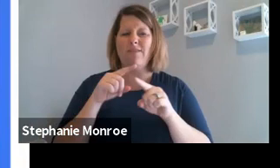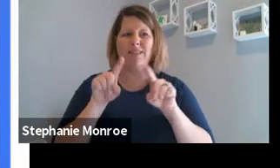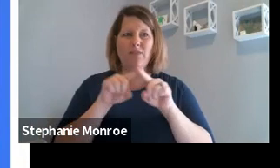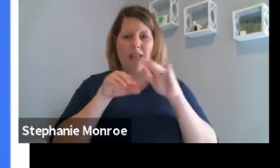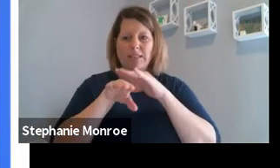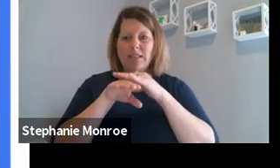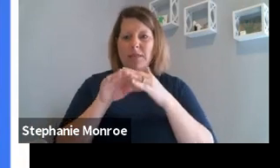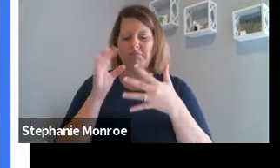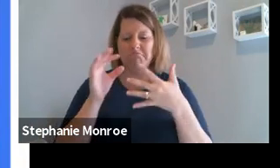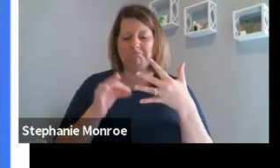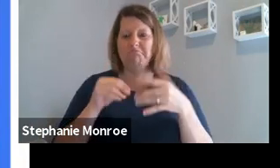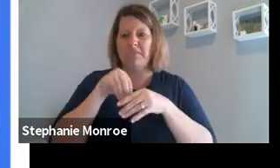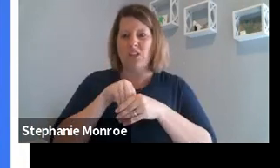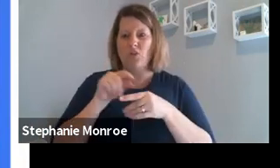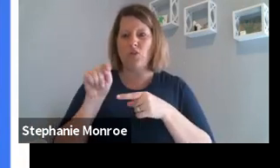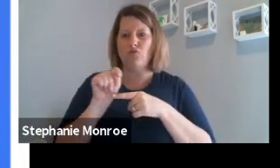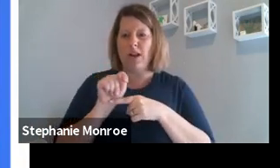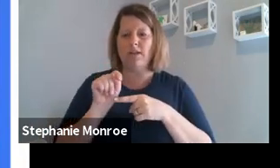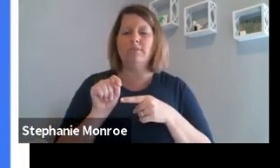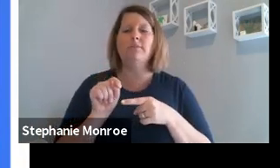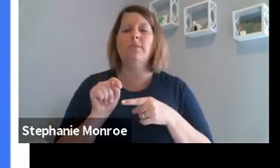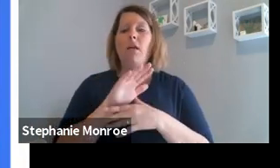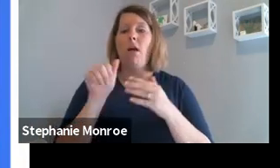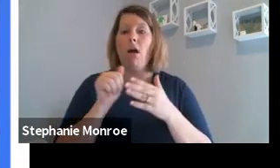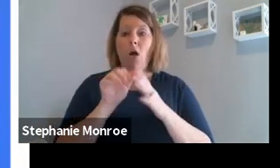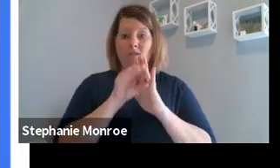into the trainings. All of the videos have been captioned,